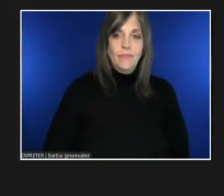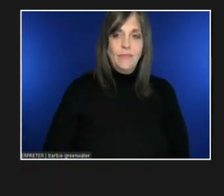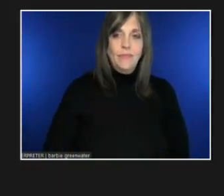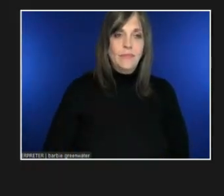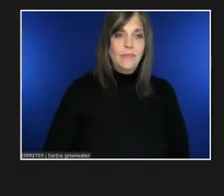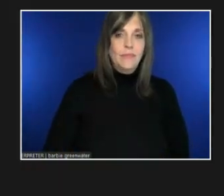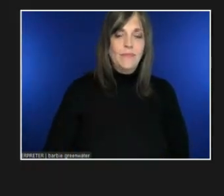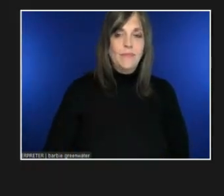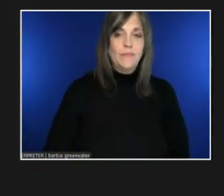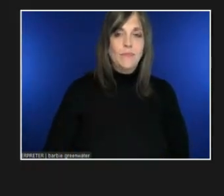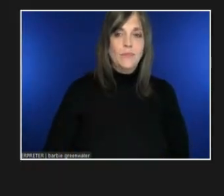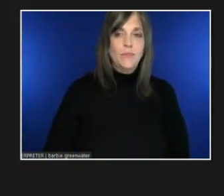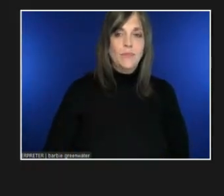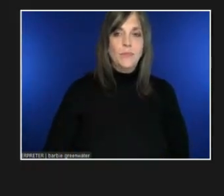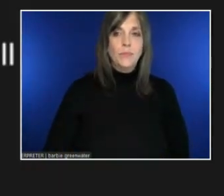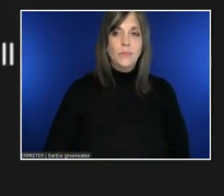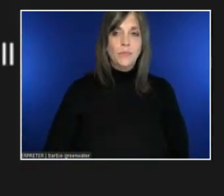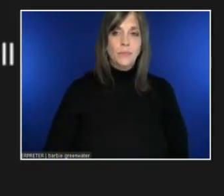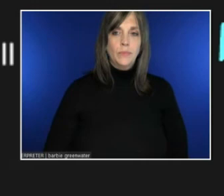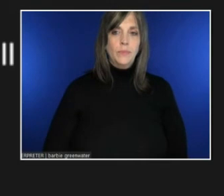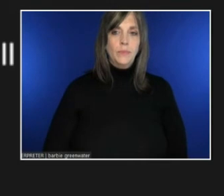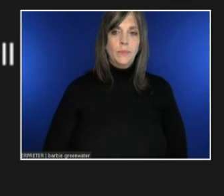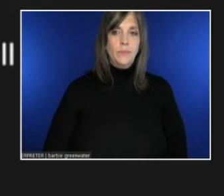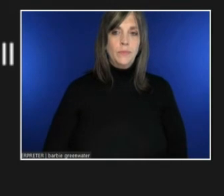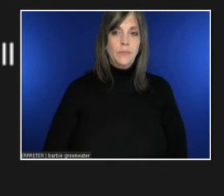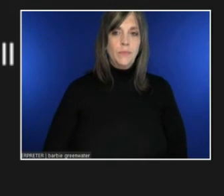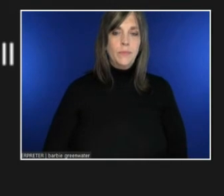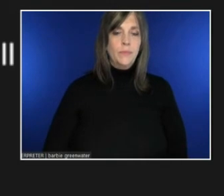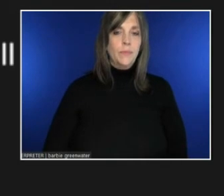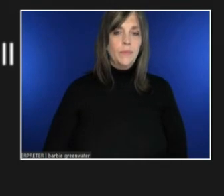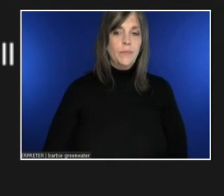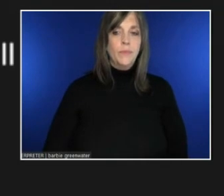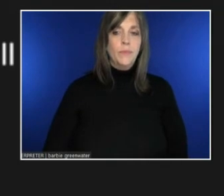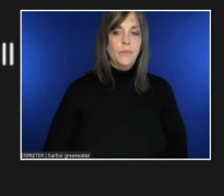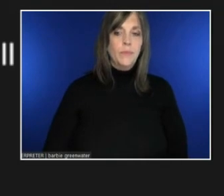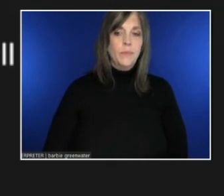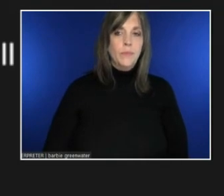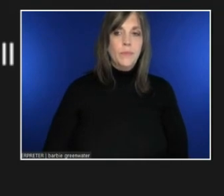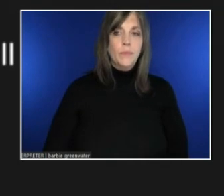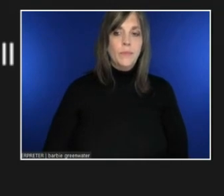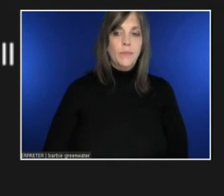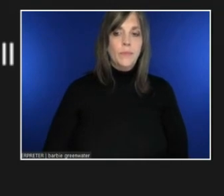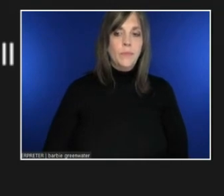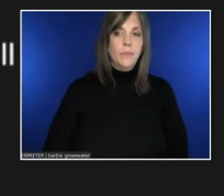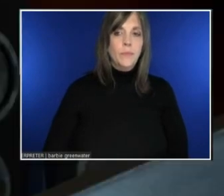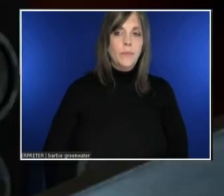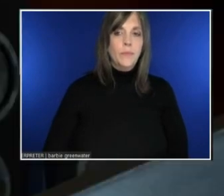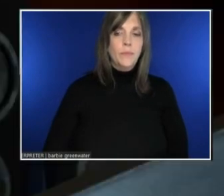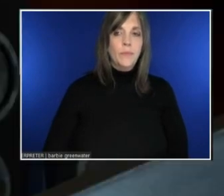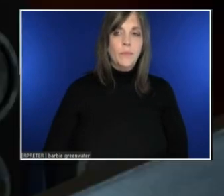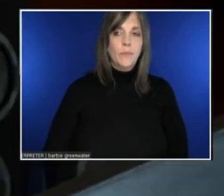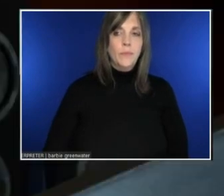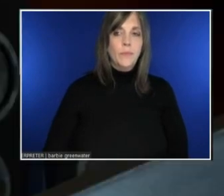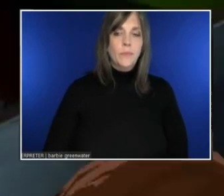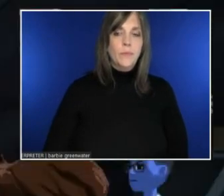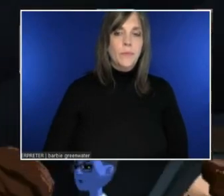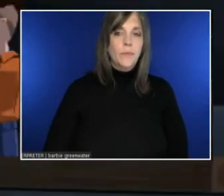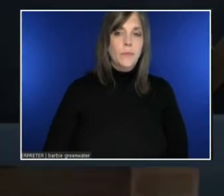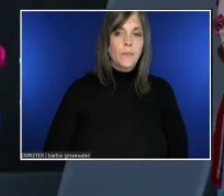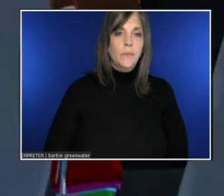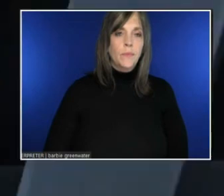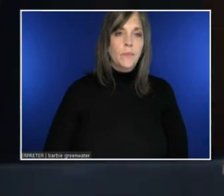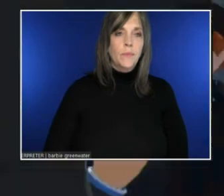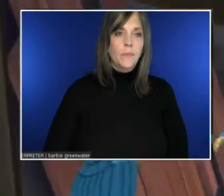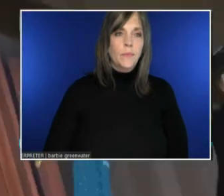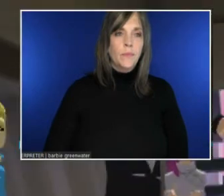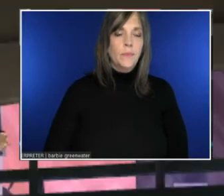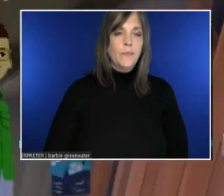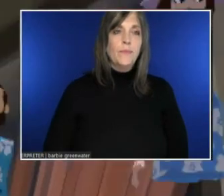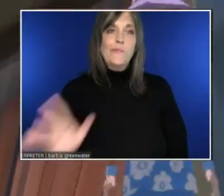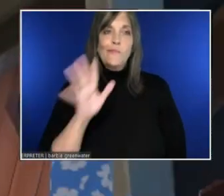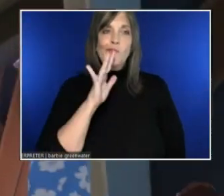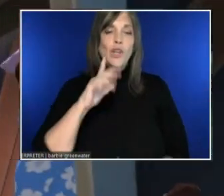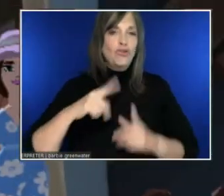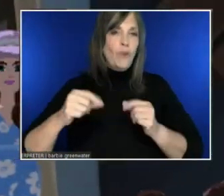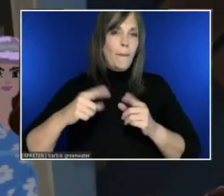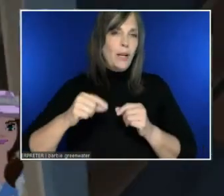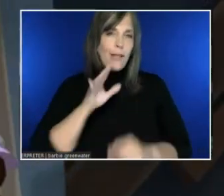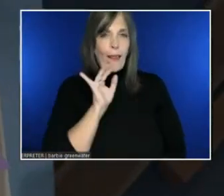Hello, everyone.